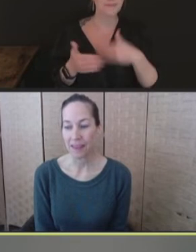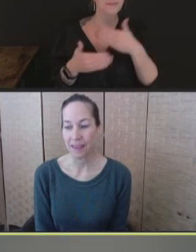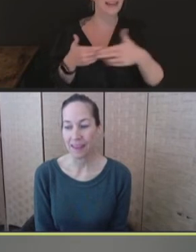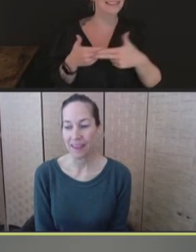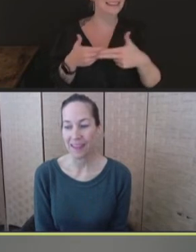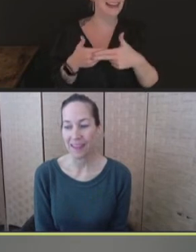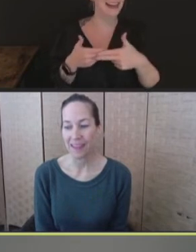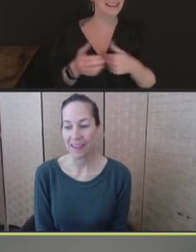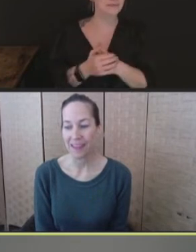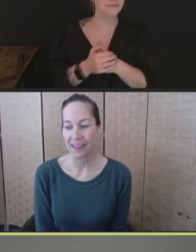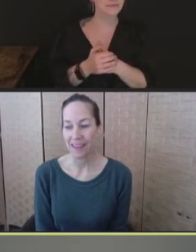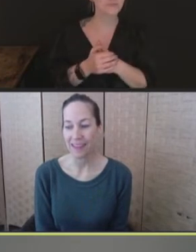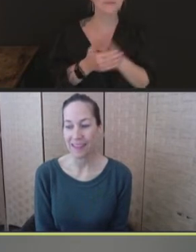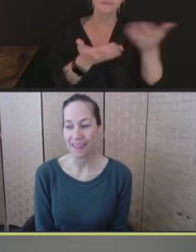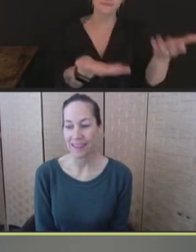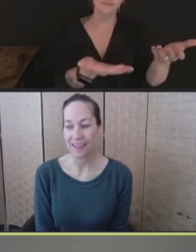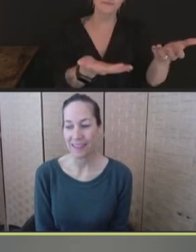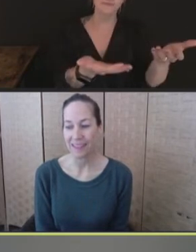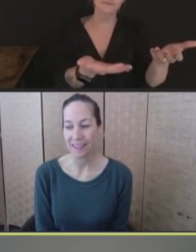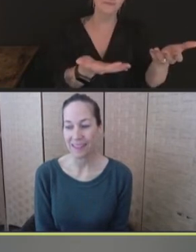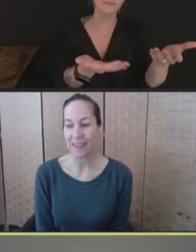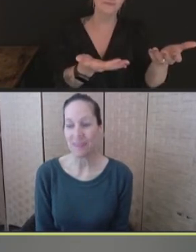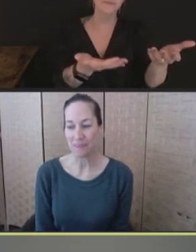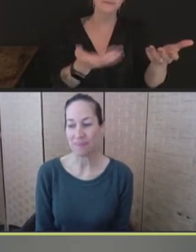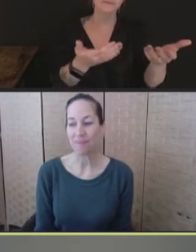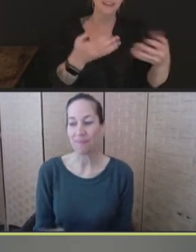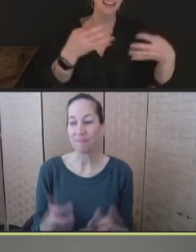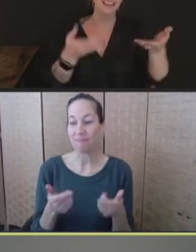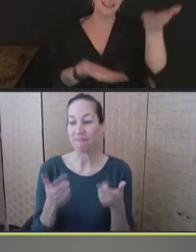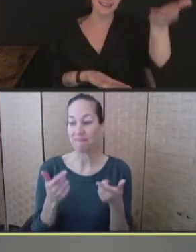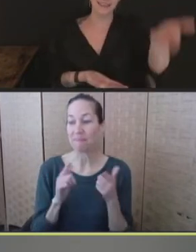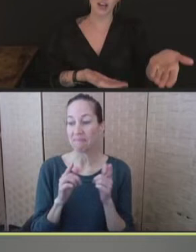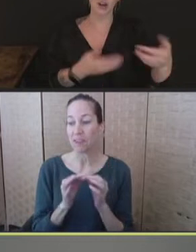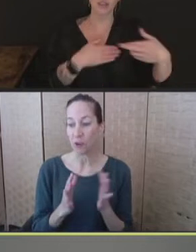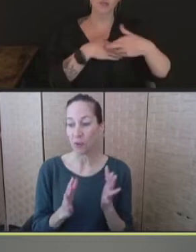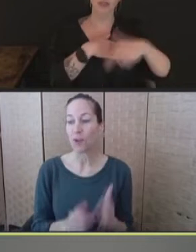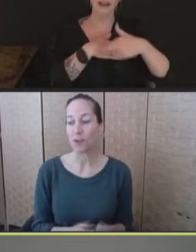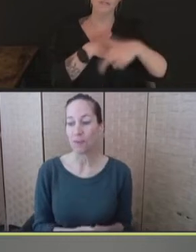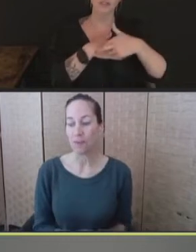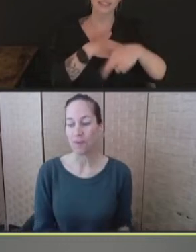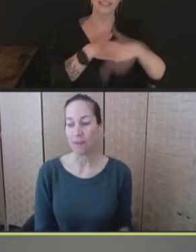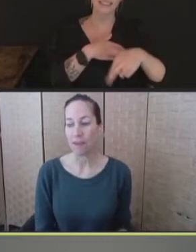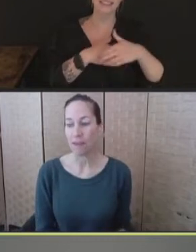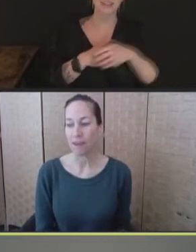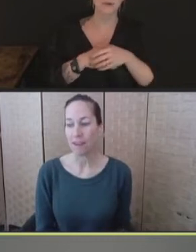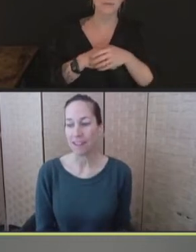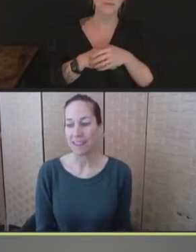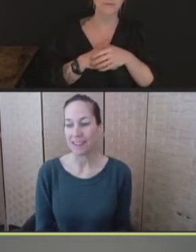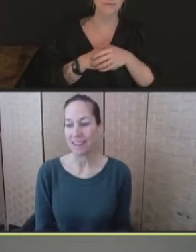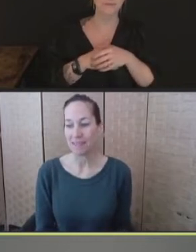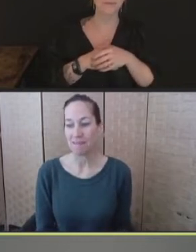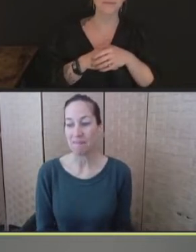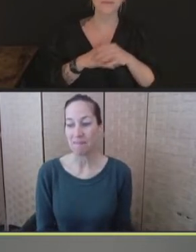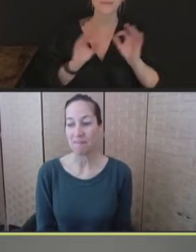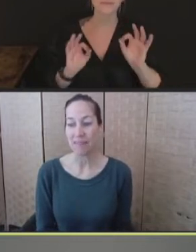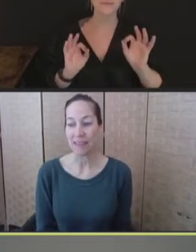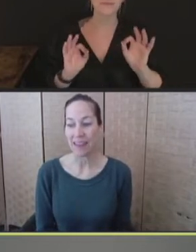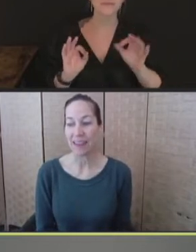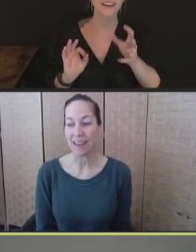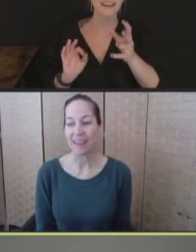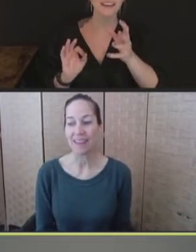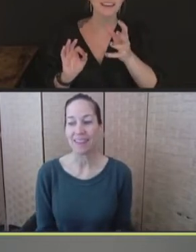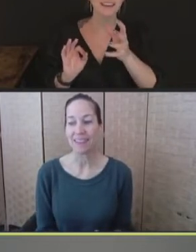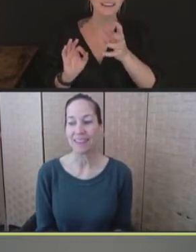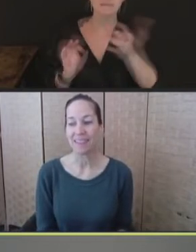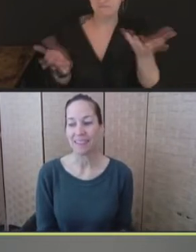Here, they are the references that will be -- you'll get to see and that's what I have